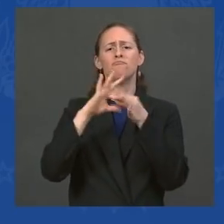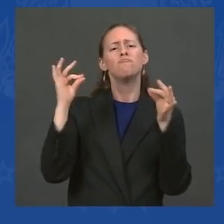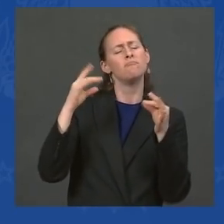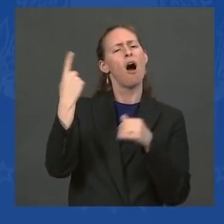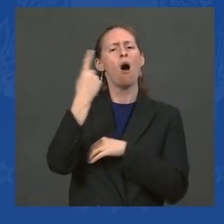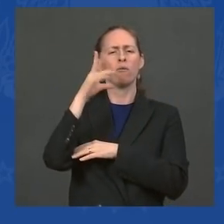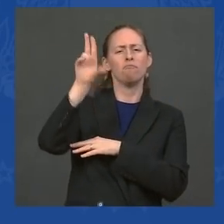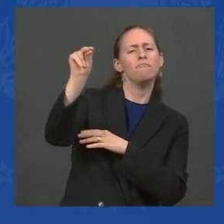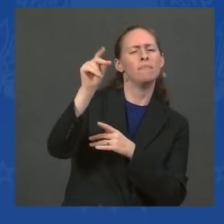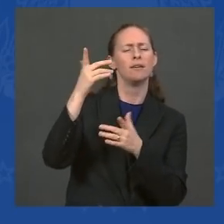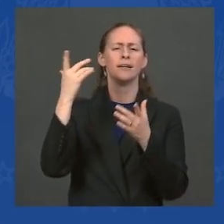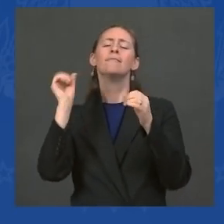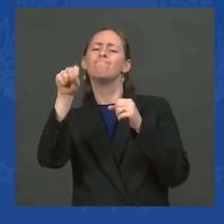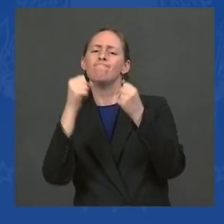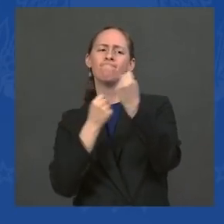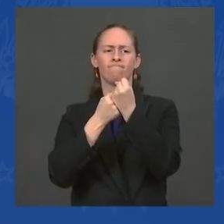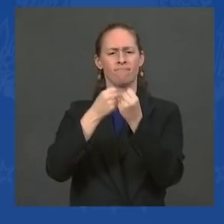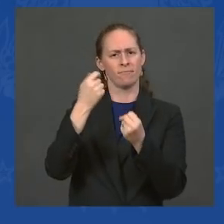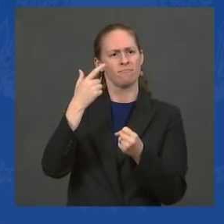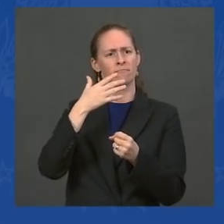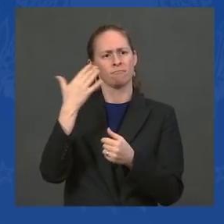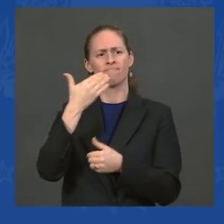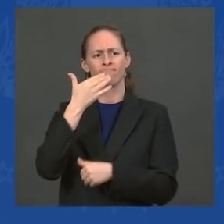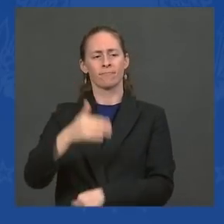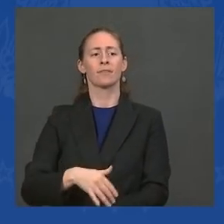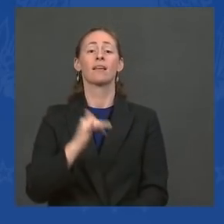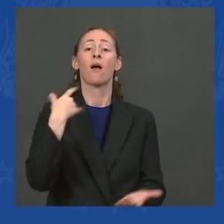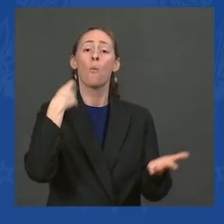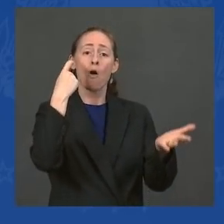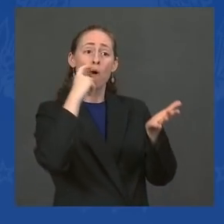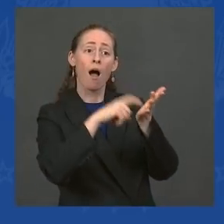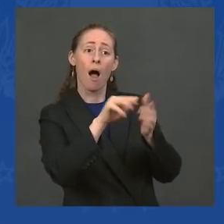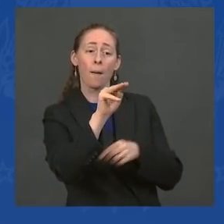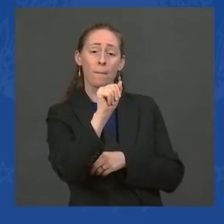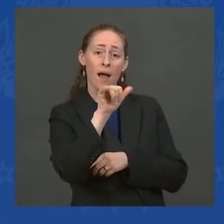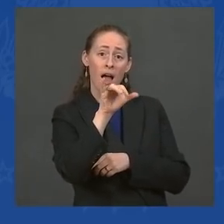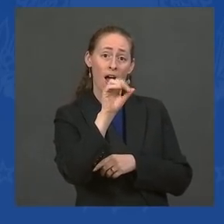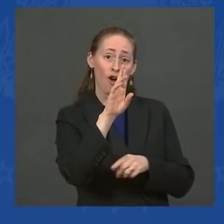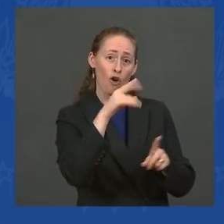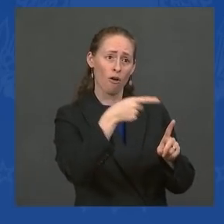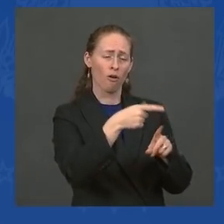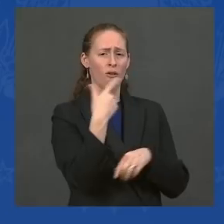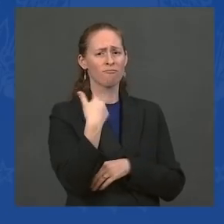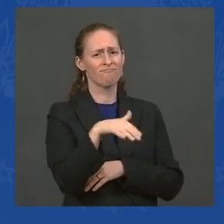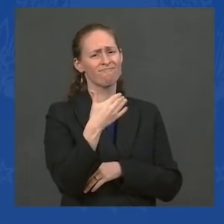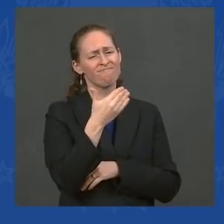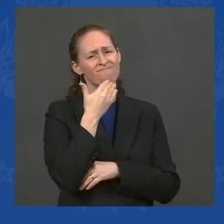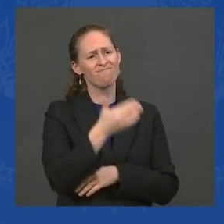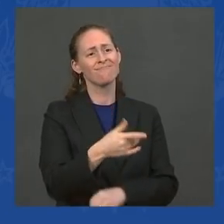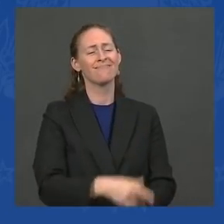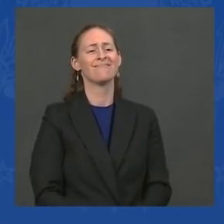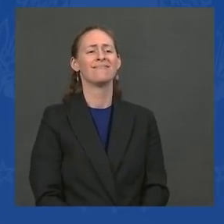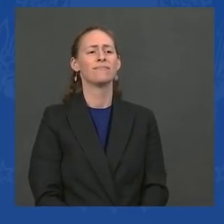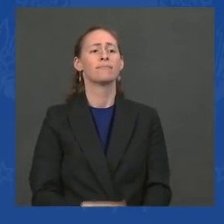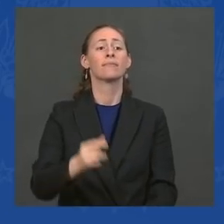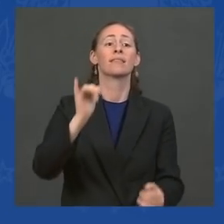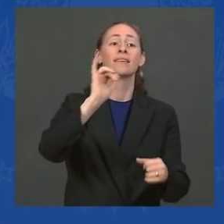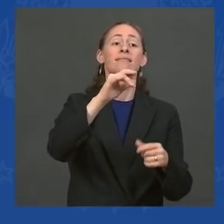And Mr. Mayor -- Luke -- is an Afghan war veteran. We were talking about all the work he's done